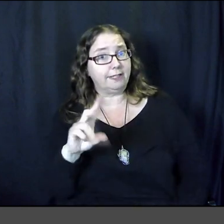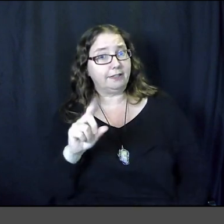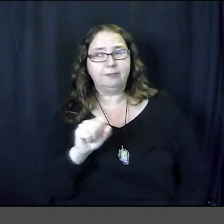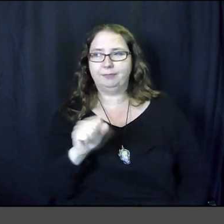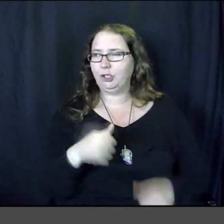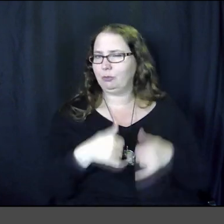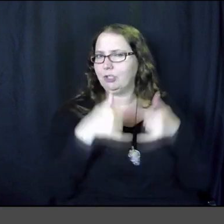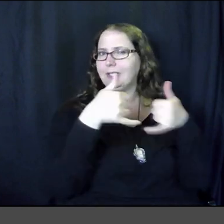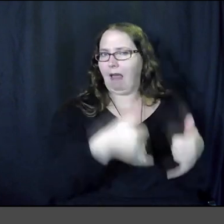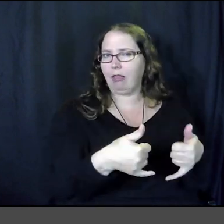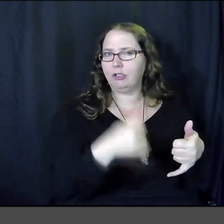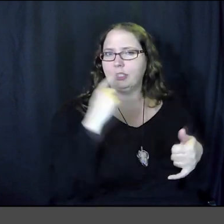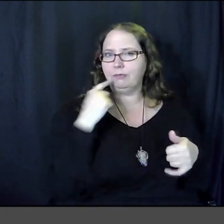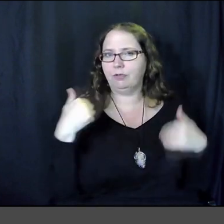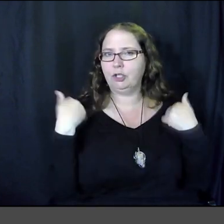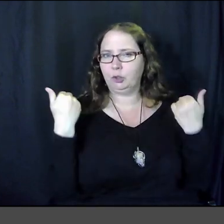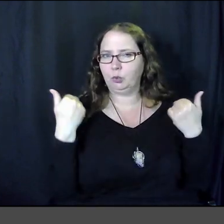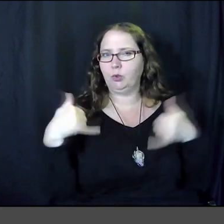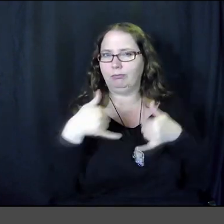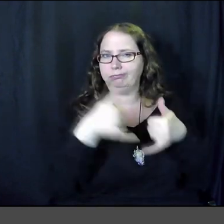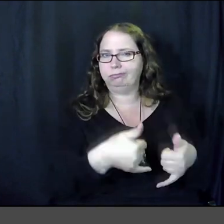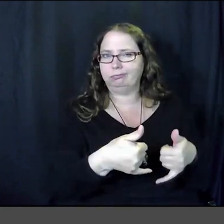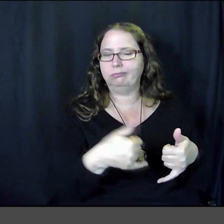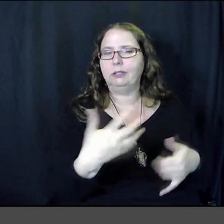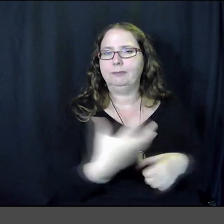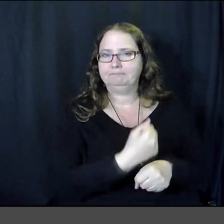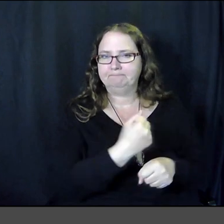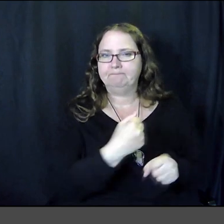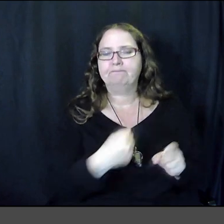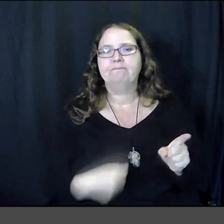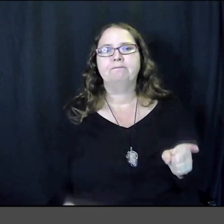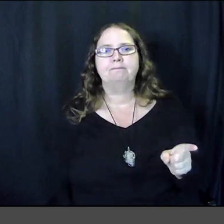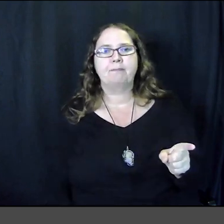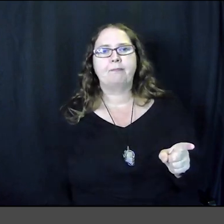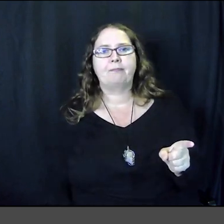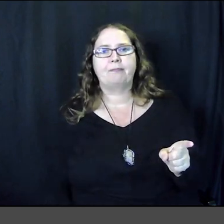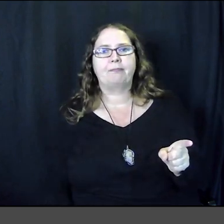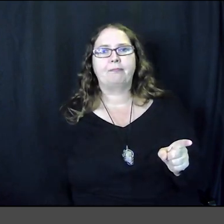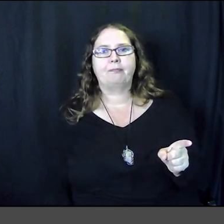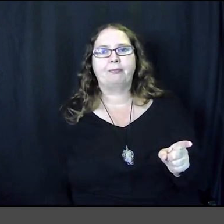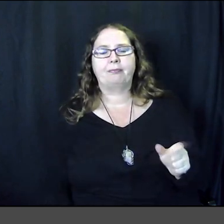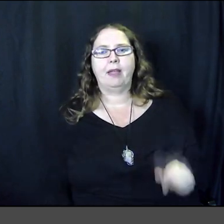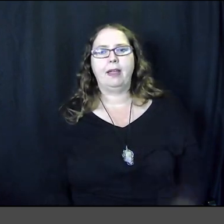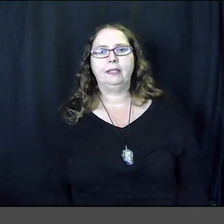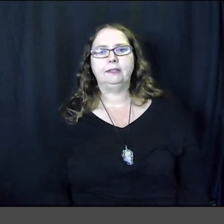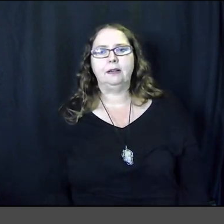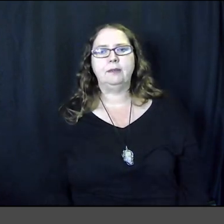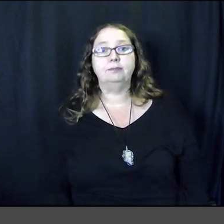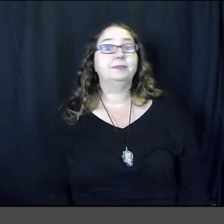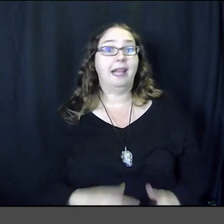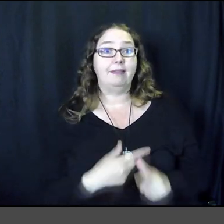LATINO YOUTH FARMWORKER FAMILIES SO THEY COULD CONTINUE IN THE SCHOOL, IN SCHOOL.